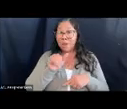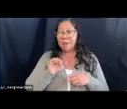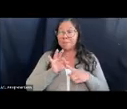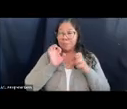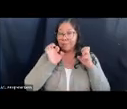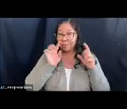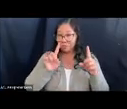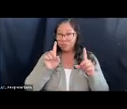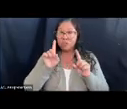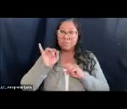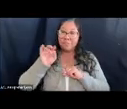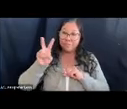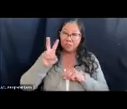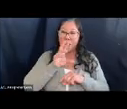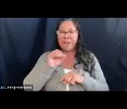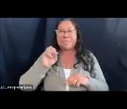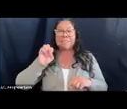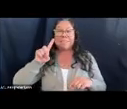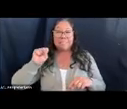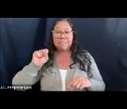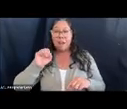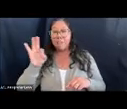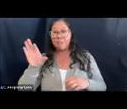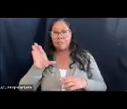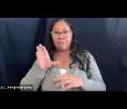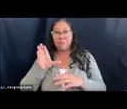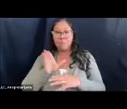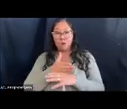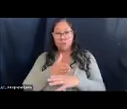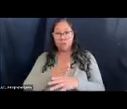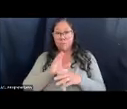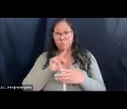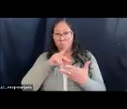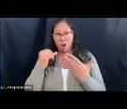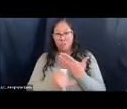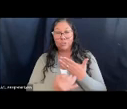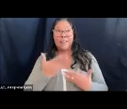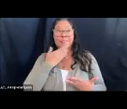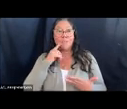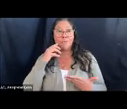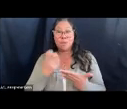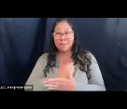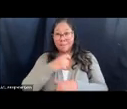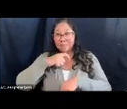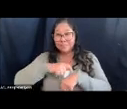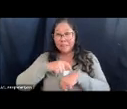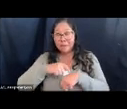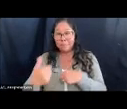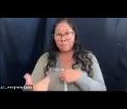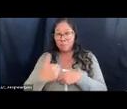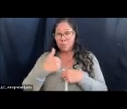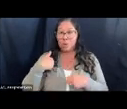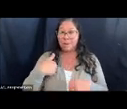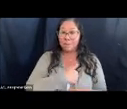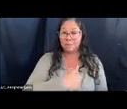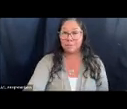of Partnership Project. Thank you for taking the time out of your schedules to join us. Next slide.